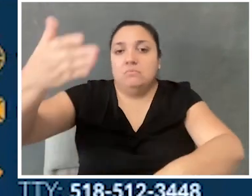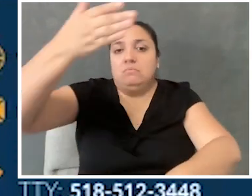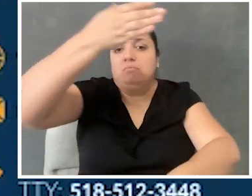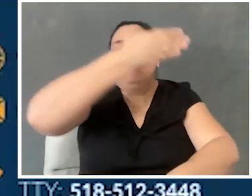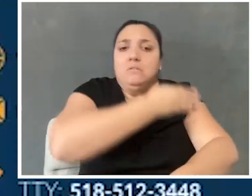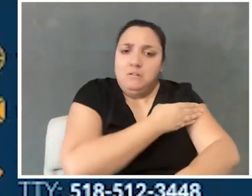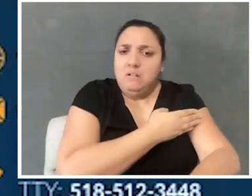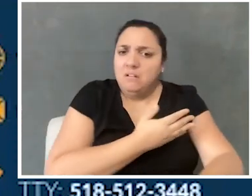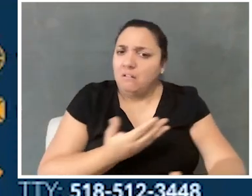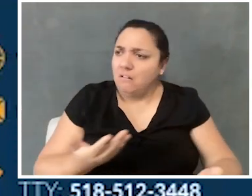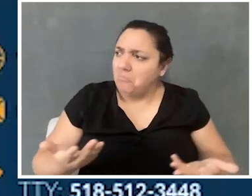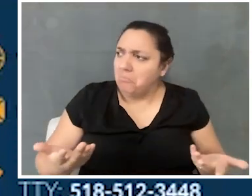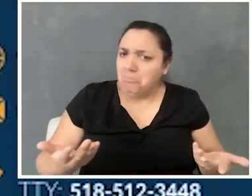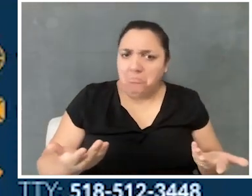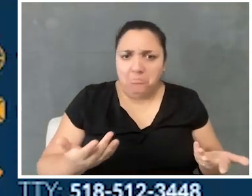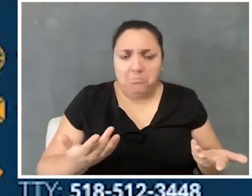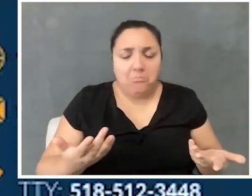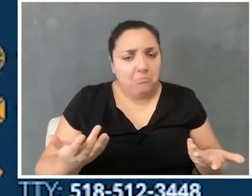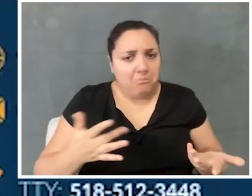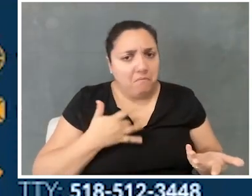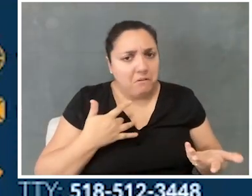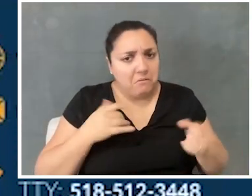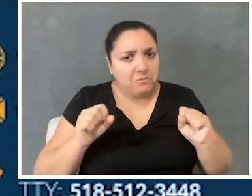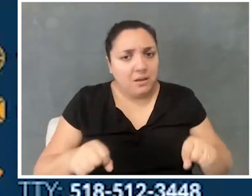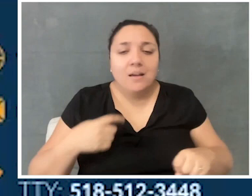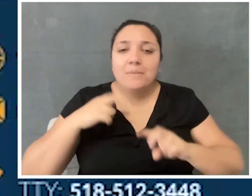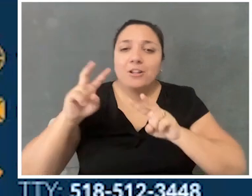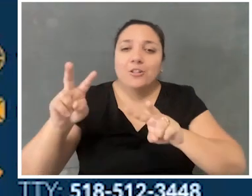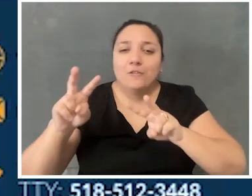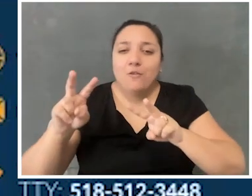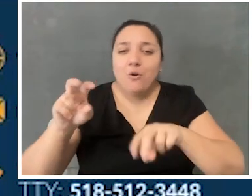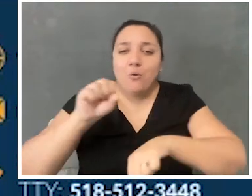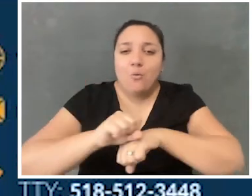And I think that we can, I look forward to working with our friend John Robinson